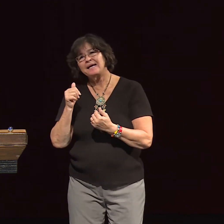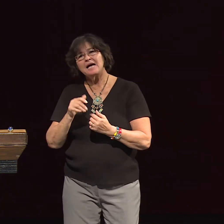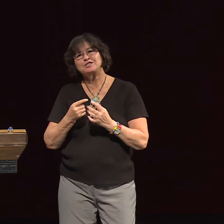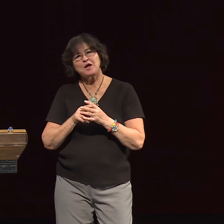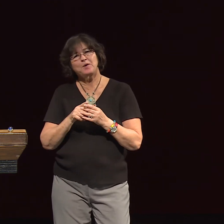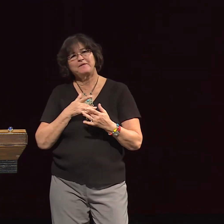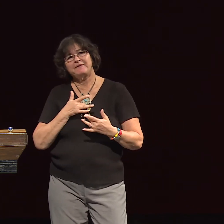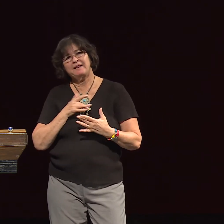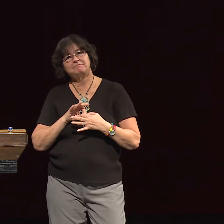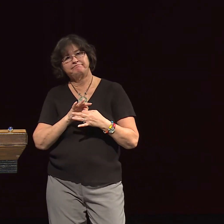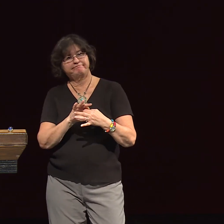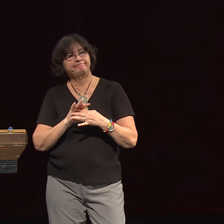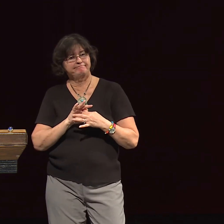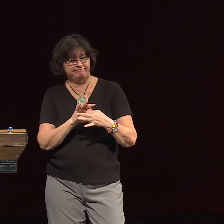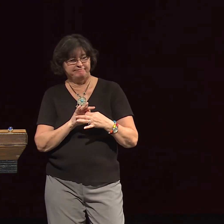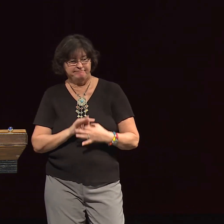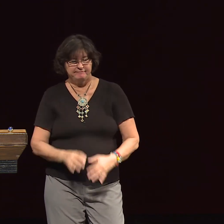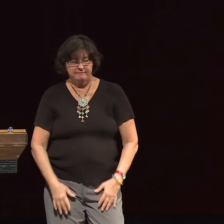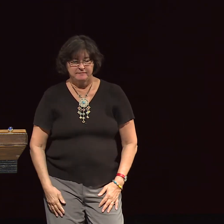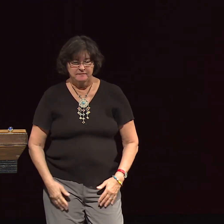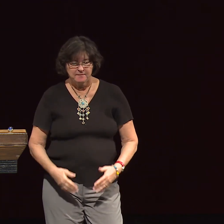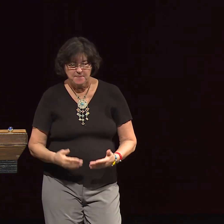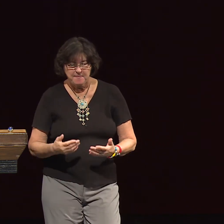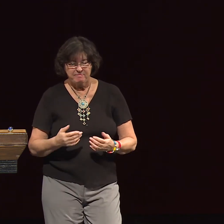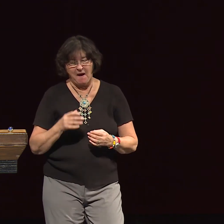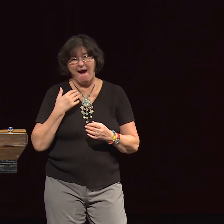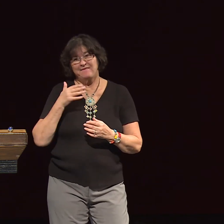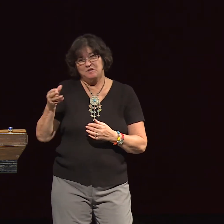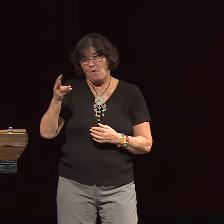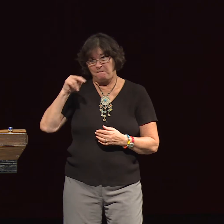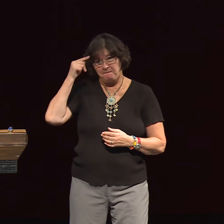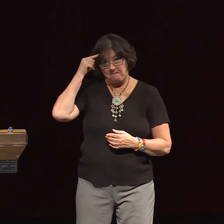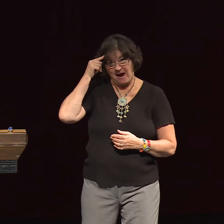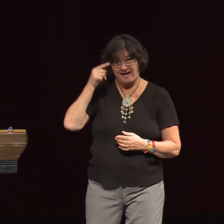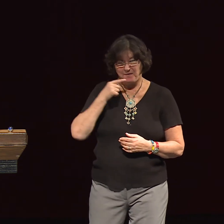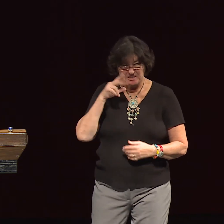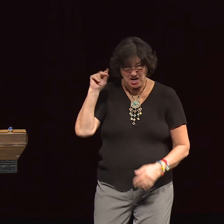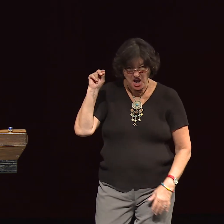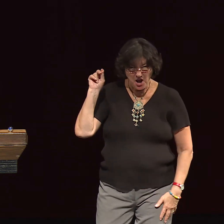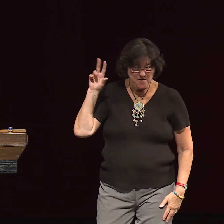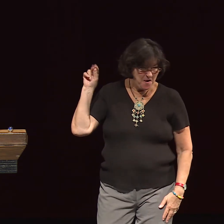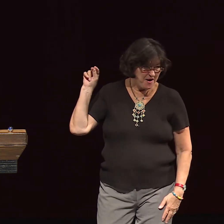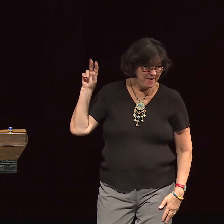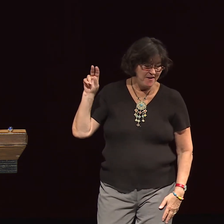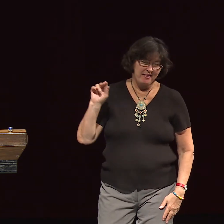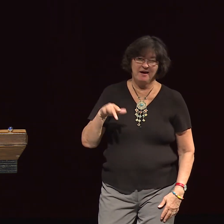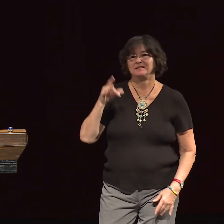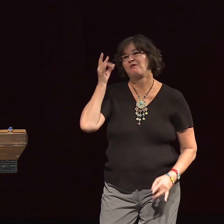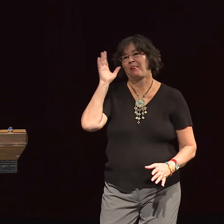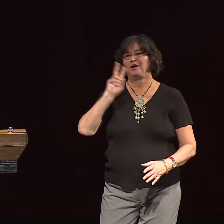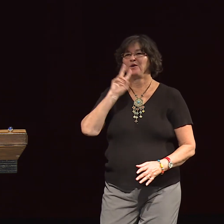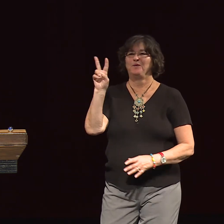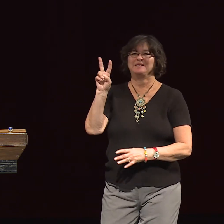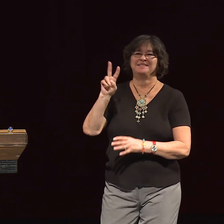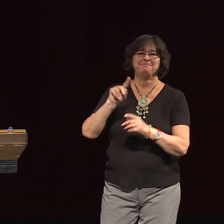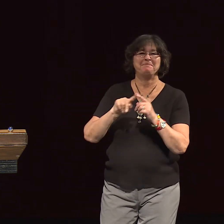or when something is sad. And they also will develop their own sense of being